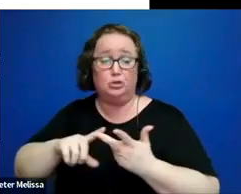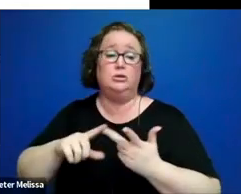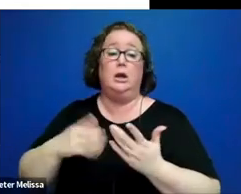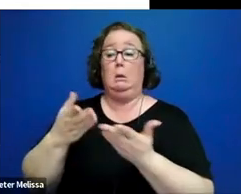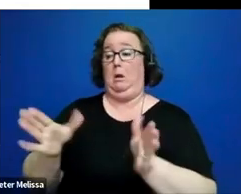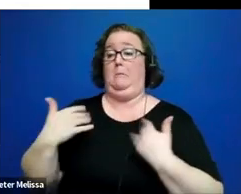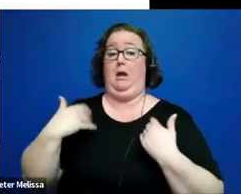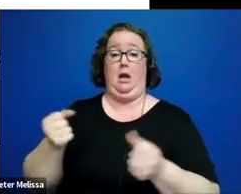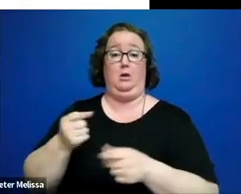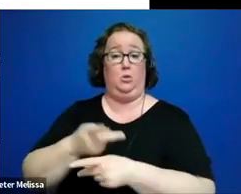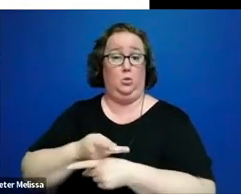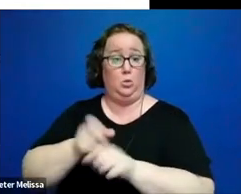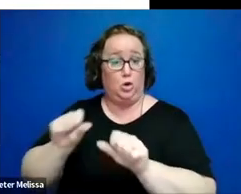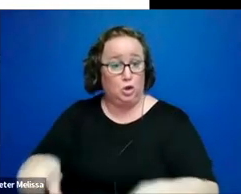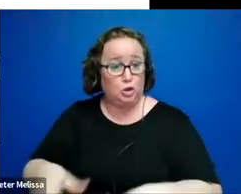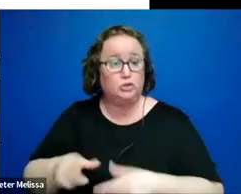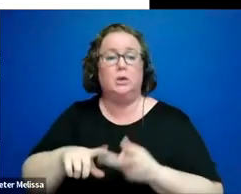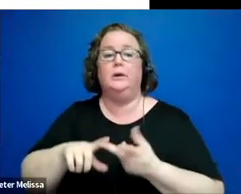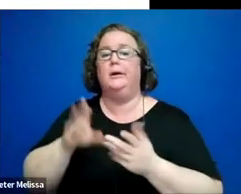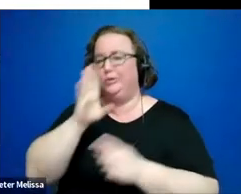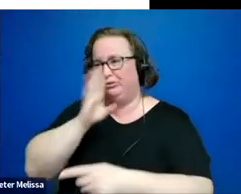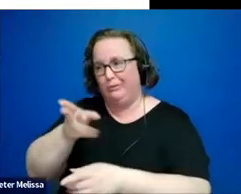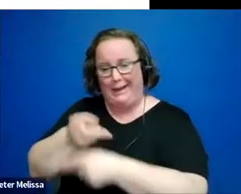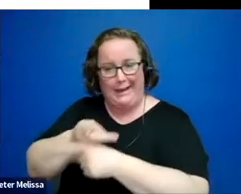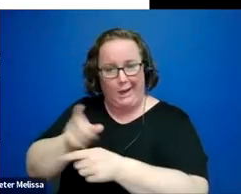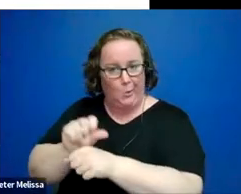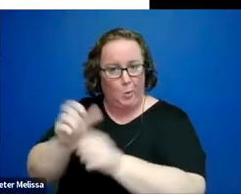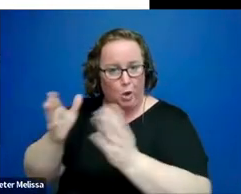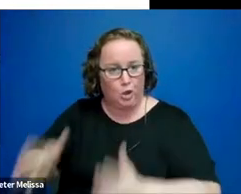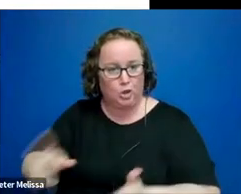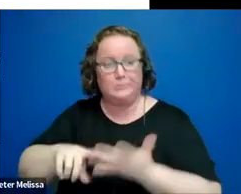direct care workers, and other stakeholders who